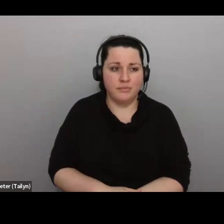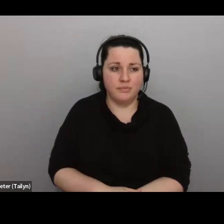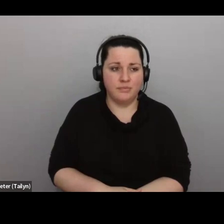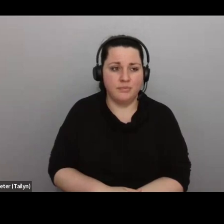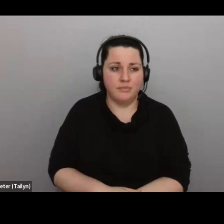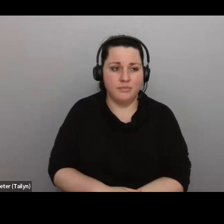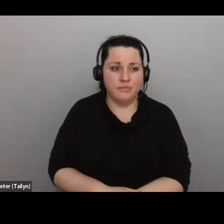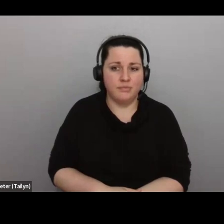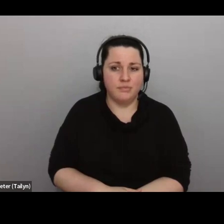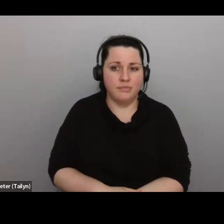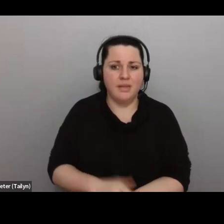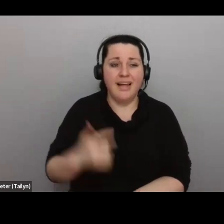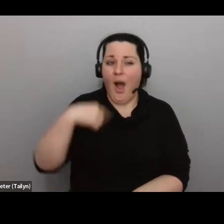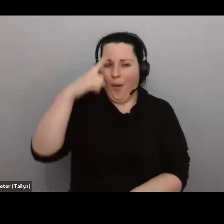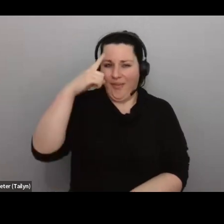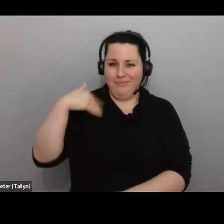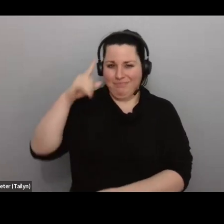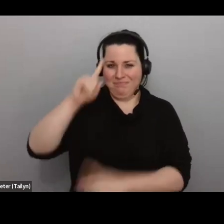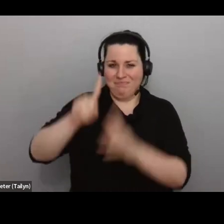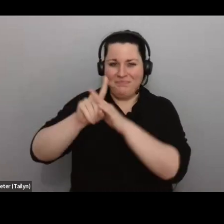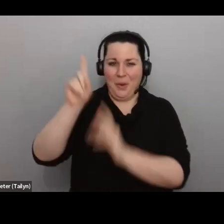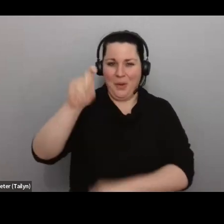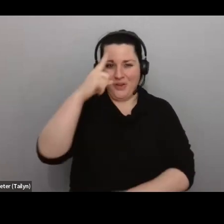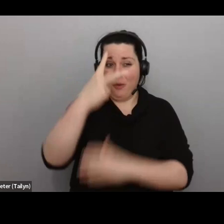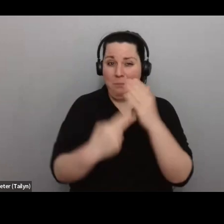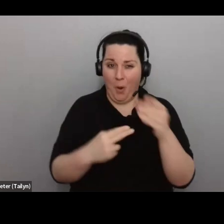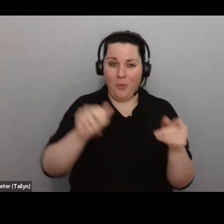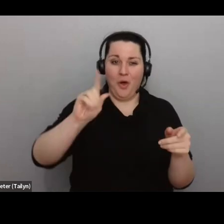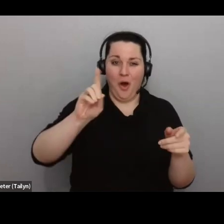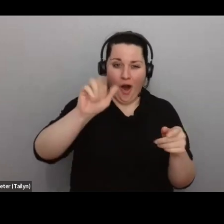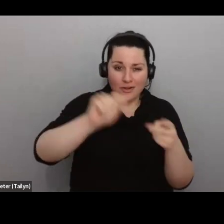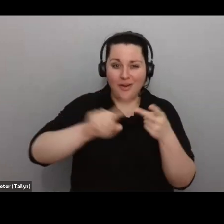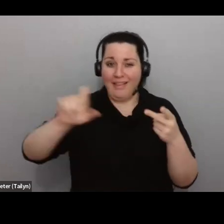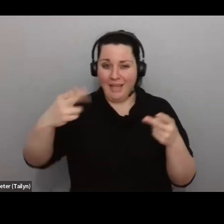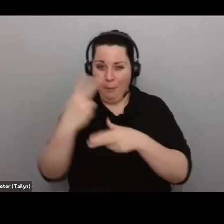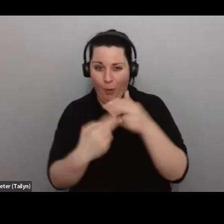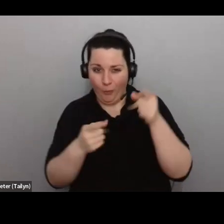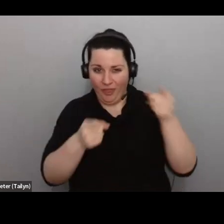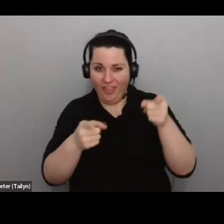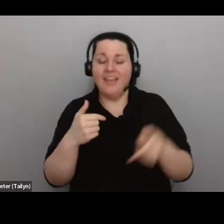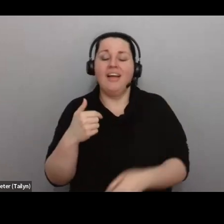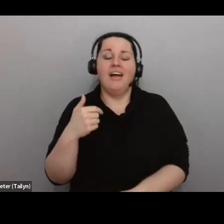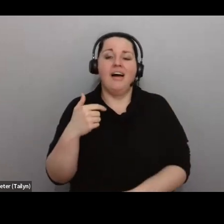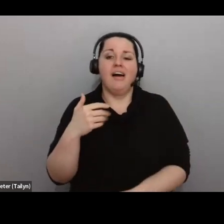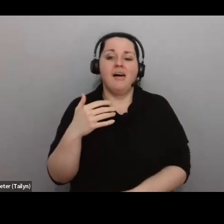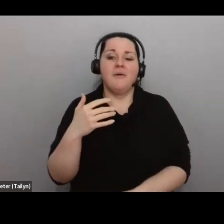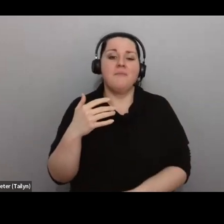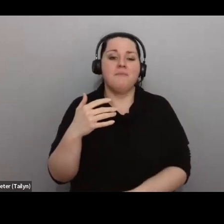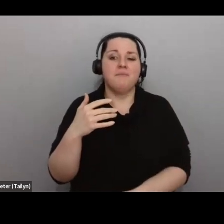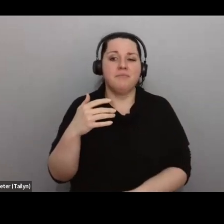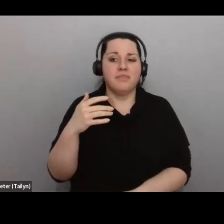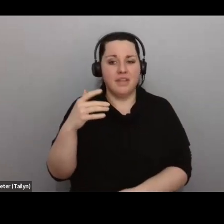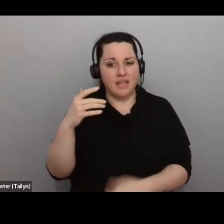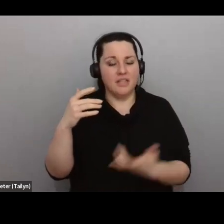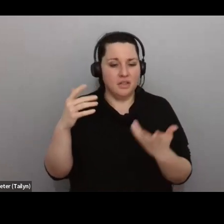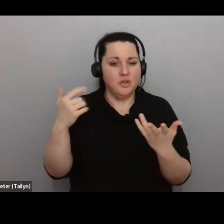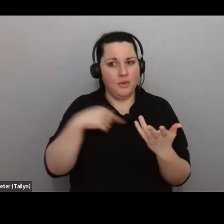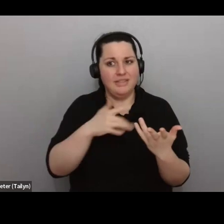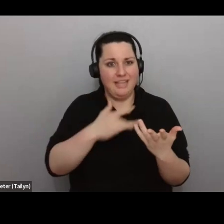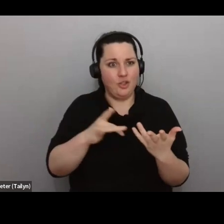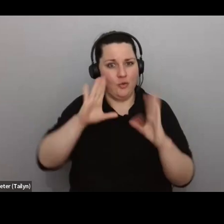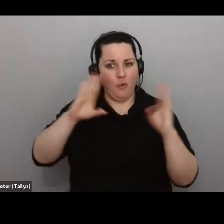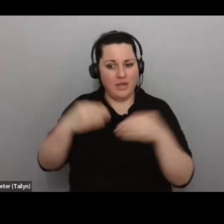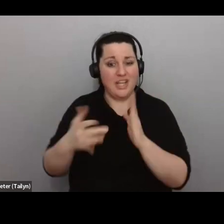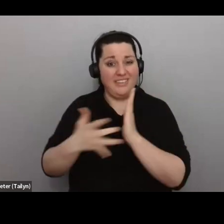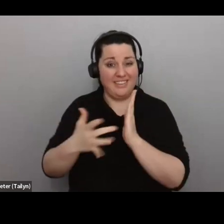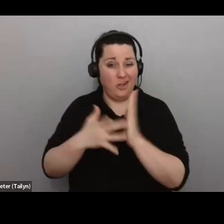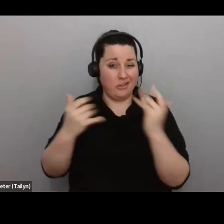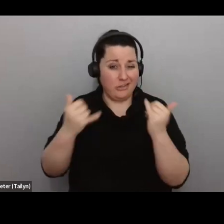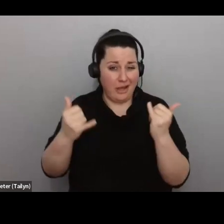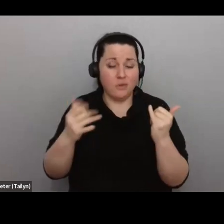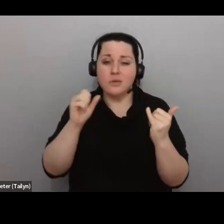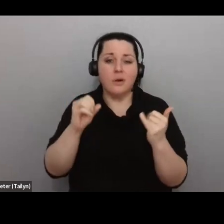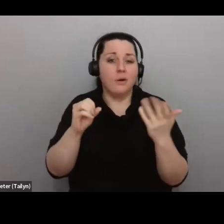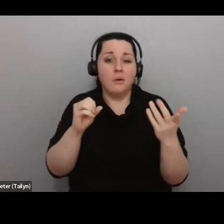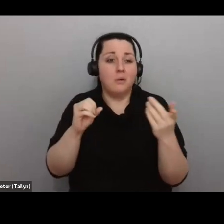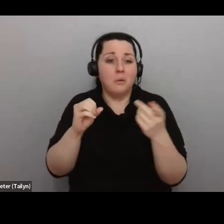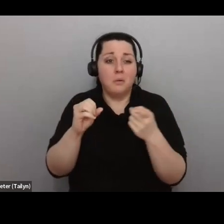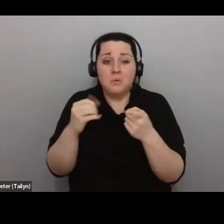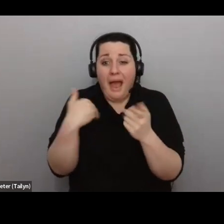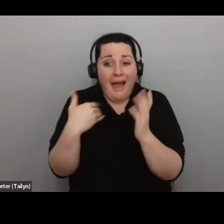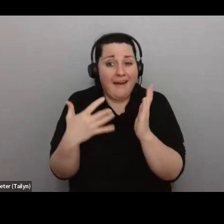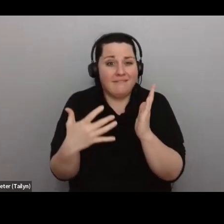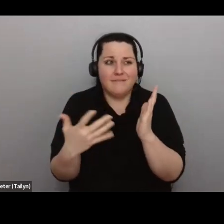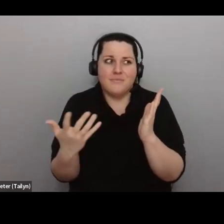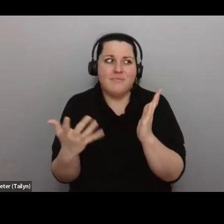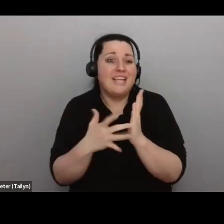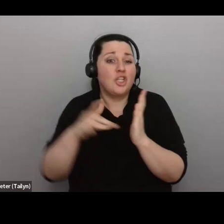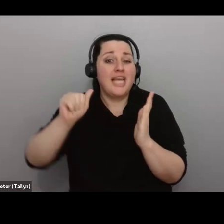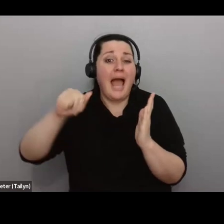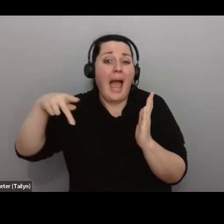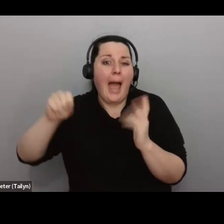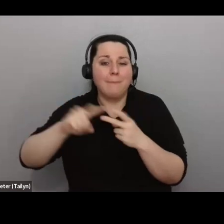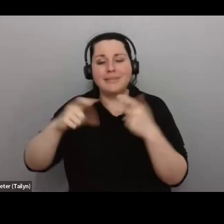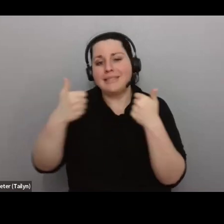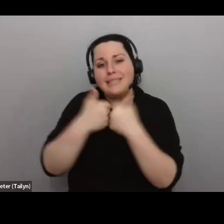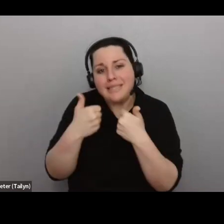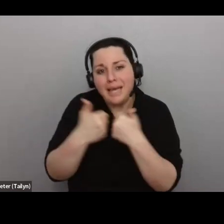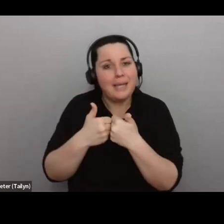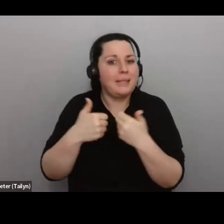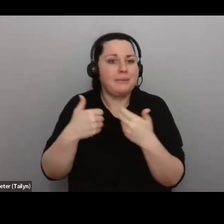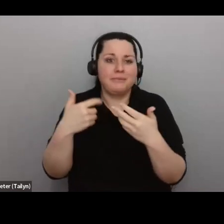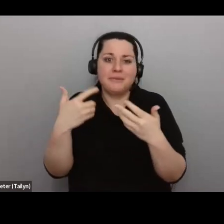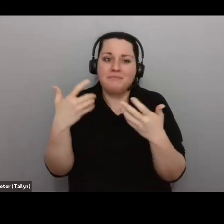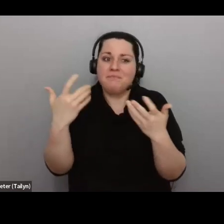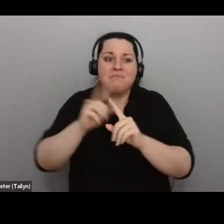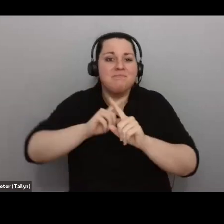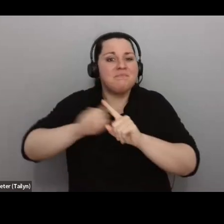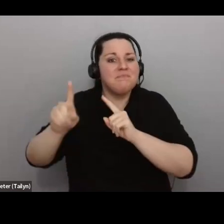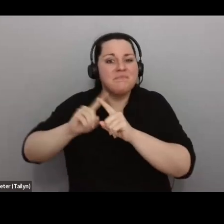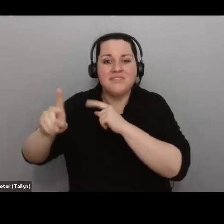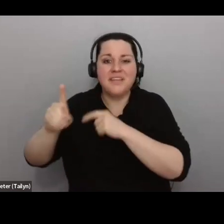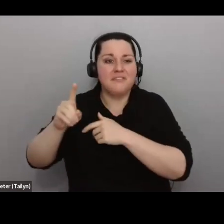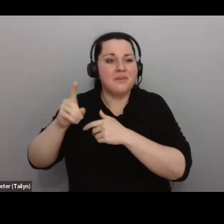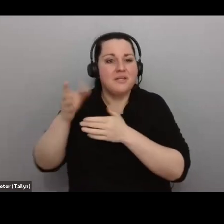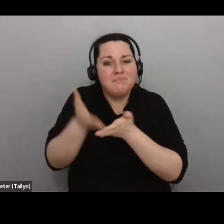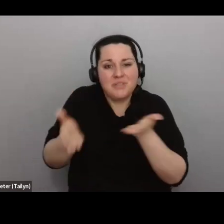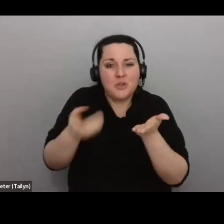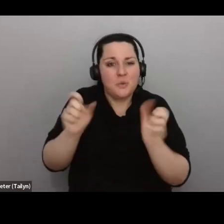Ayelen: I think I have a question for both of you. Whoever wants to answer first. But since ALTEC also likes to focus a lot on technology-- do you have technology like apps or games or different materials that you like to use for your classes